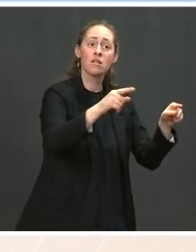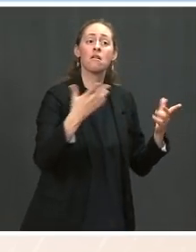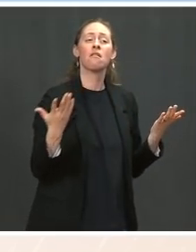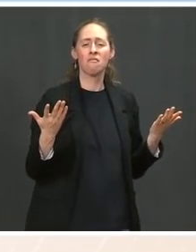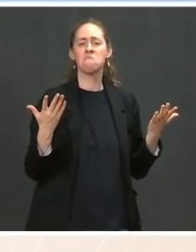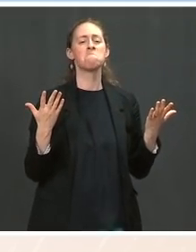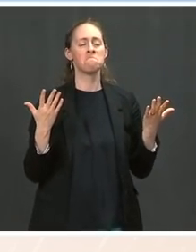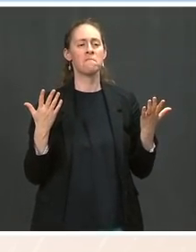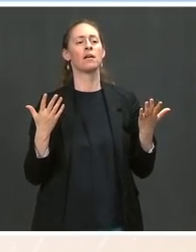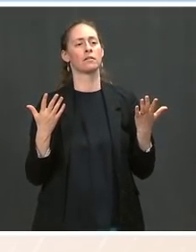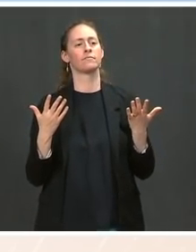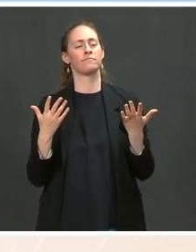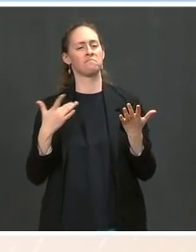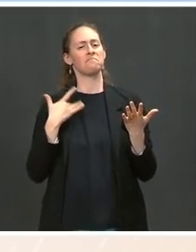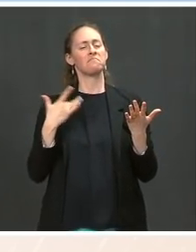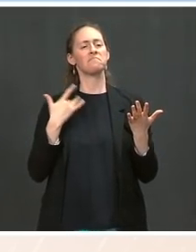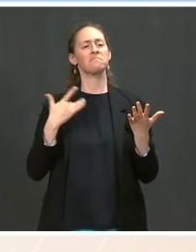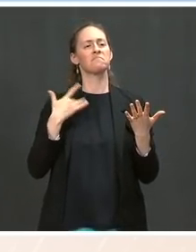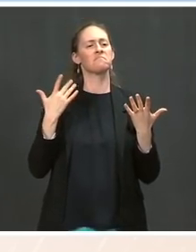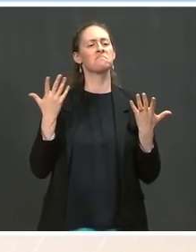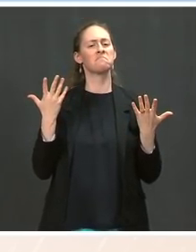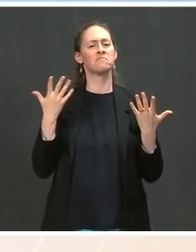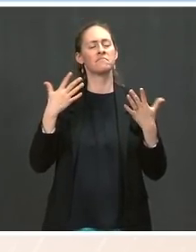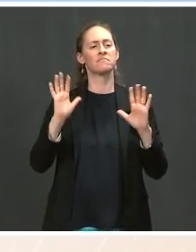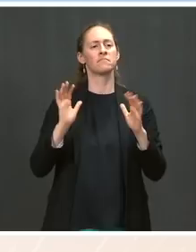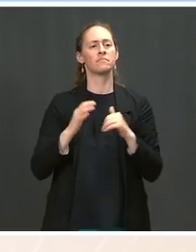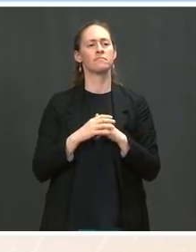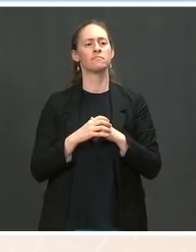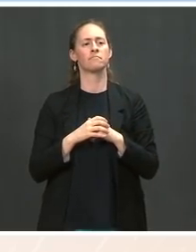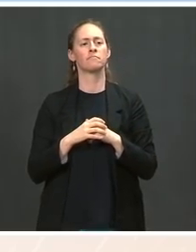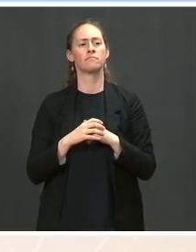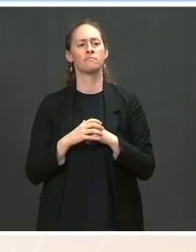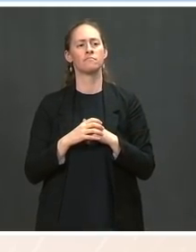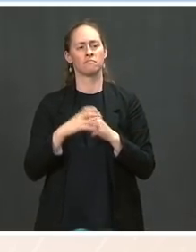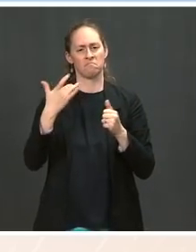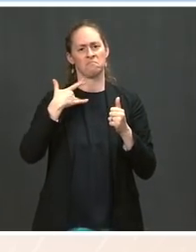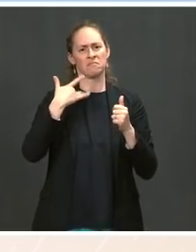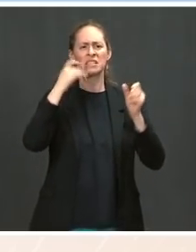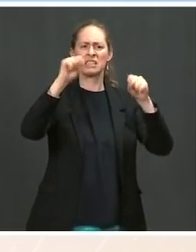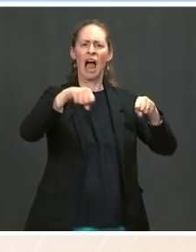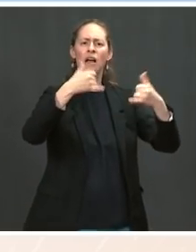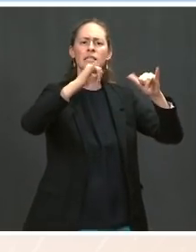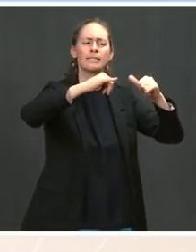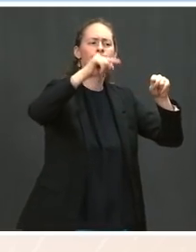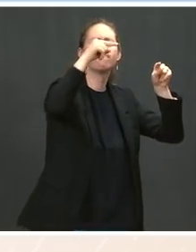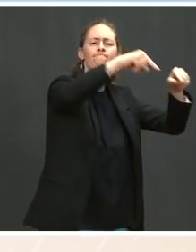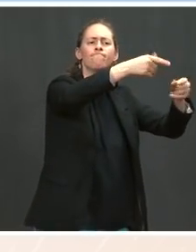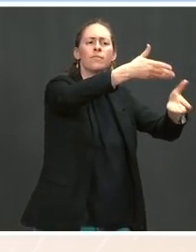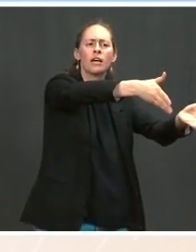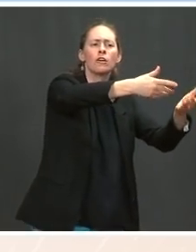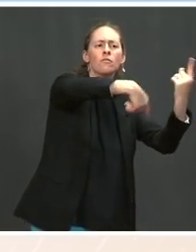we still do have the ability to have a presence in the region where we can keep our eye on the terrorist threat